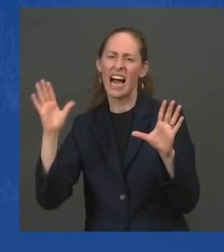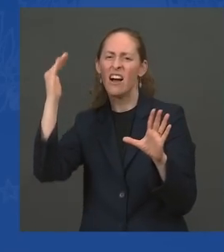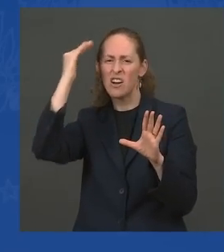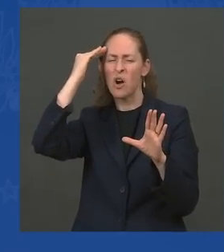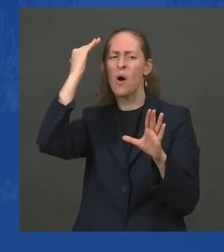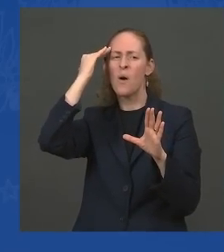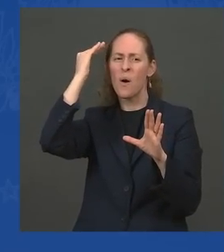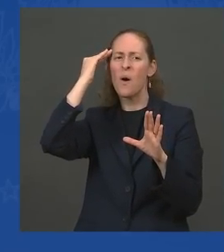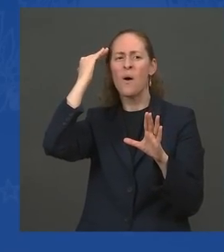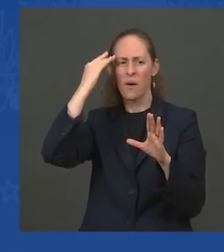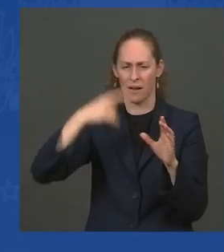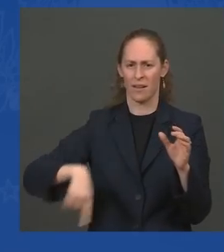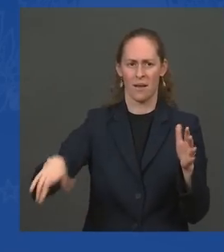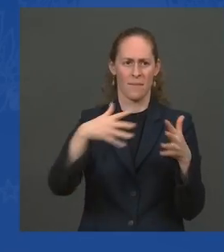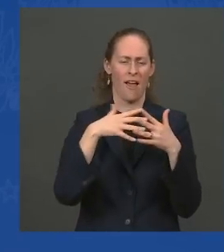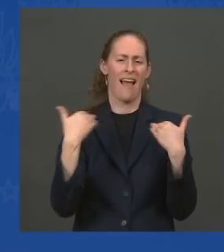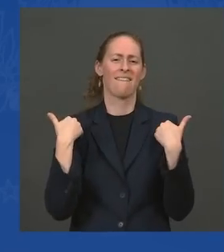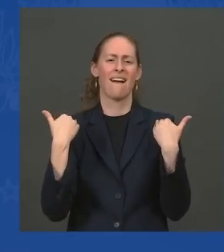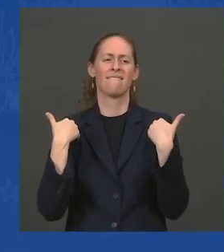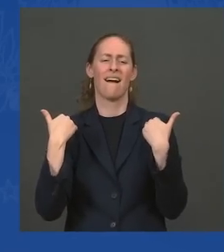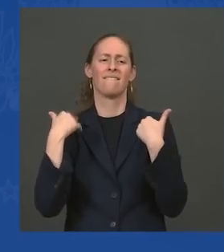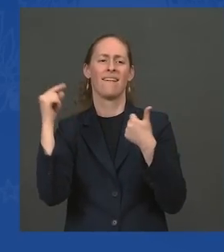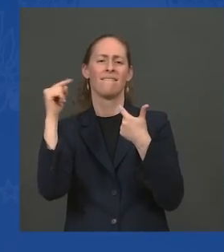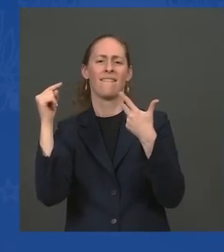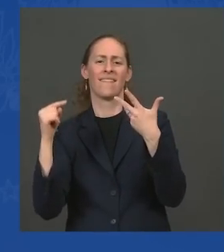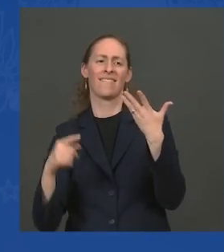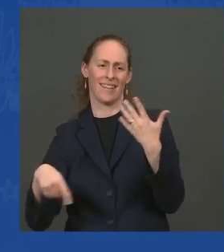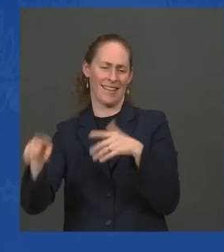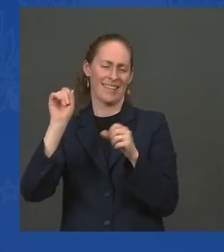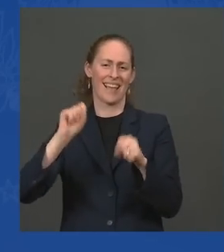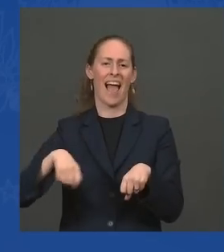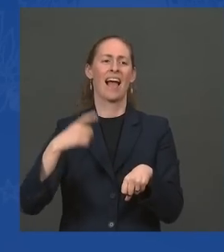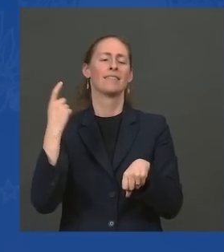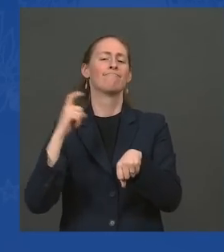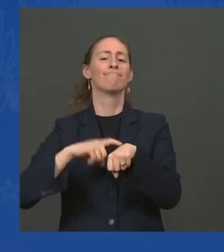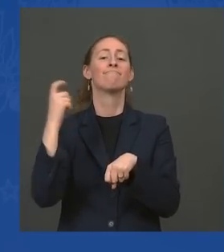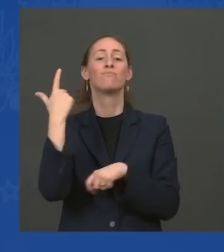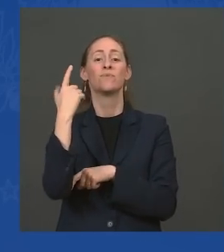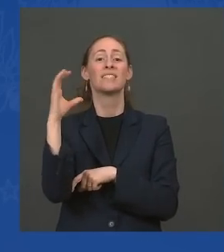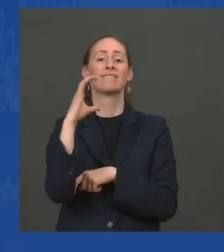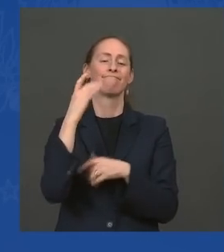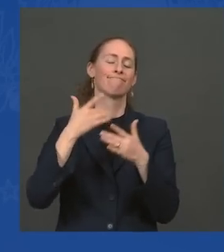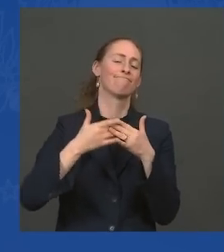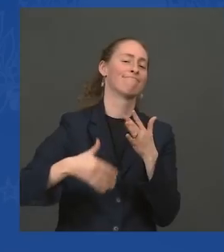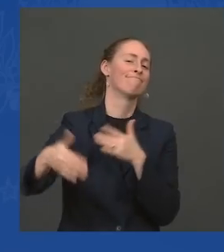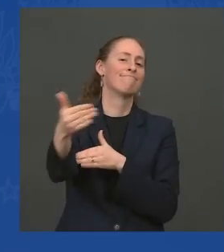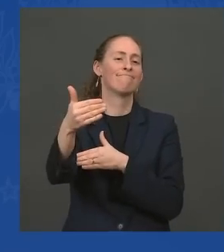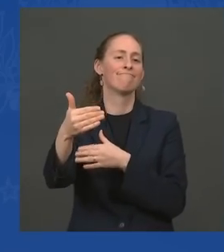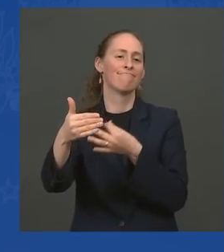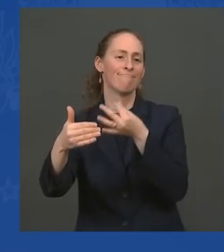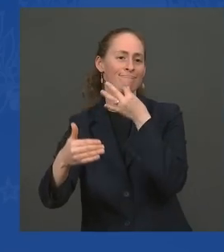to win the competition of the 21st century. I want to thank your Lieutenant Governor Garlin Gilchrist,